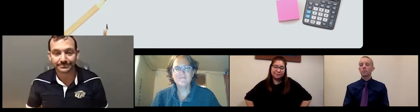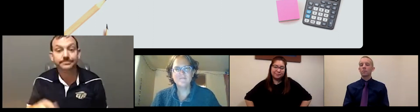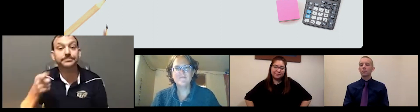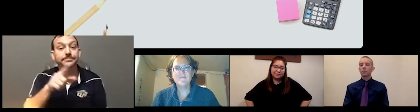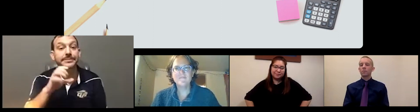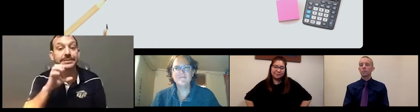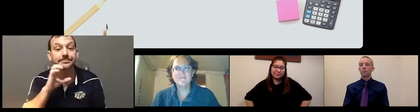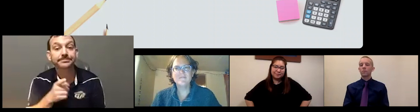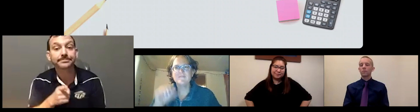Cindy?